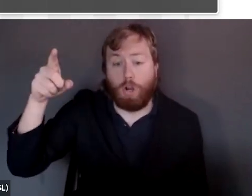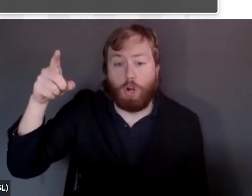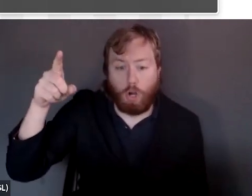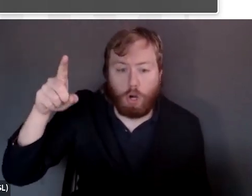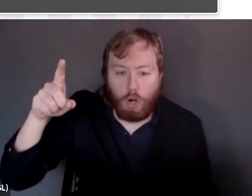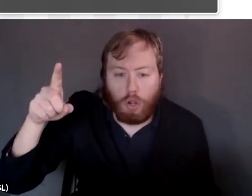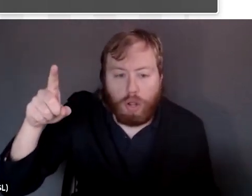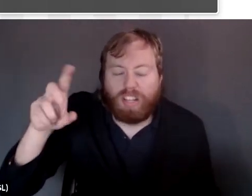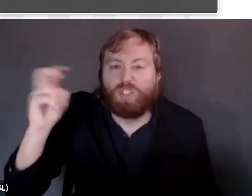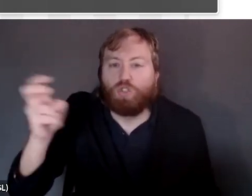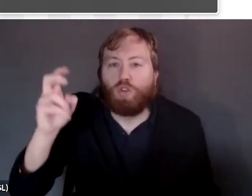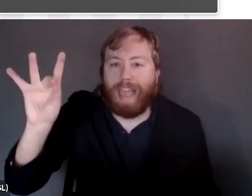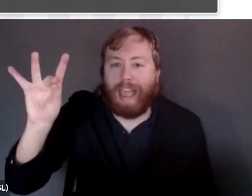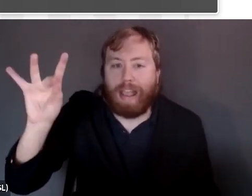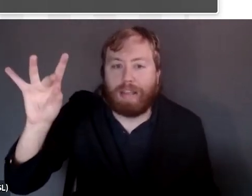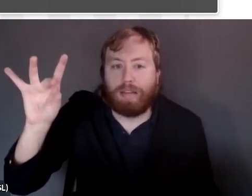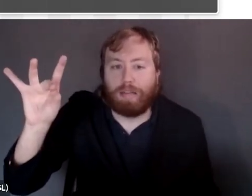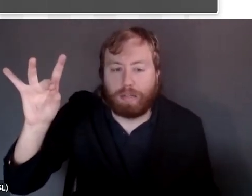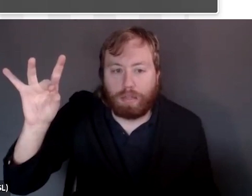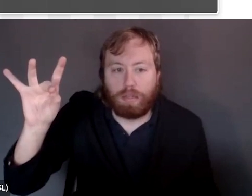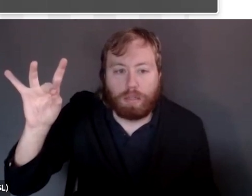That's the cell itself, the data inside the cell,